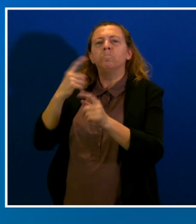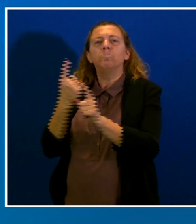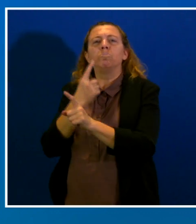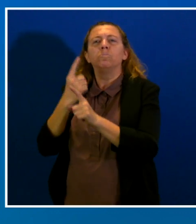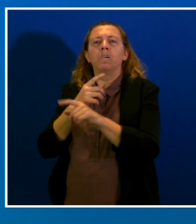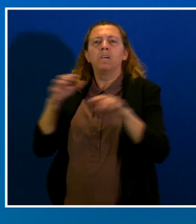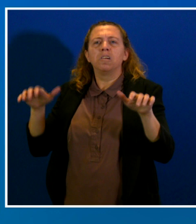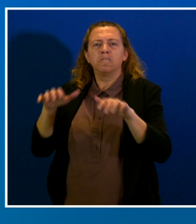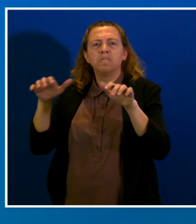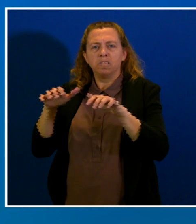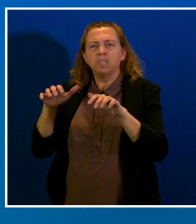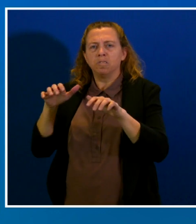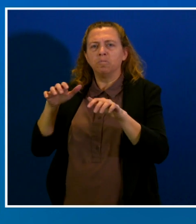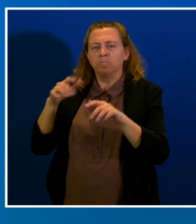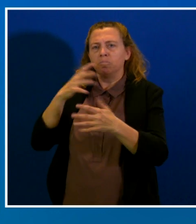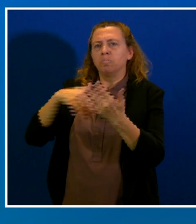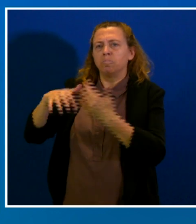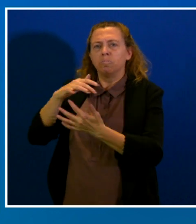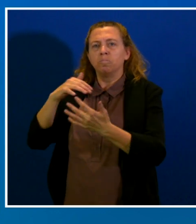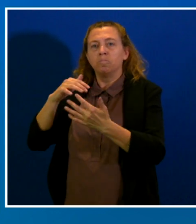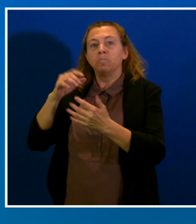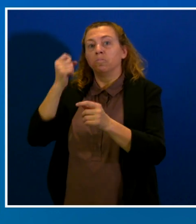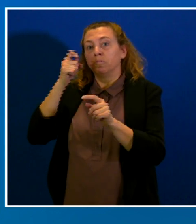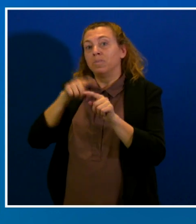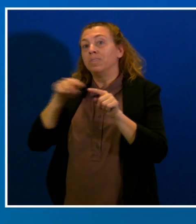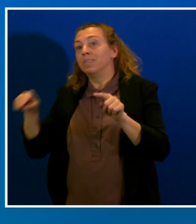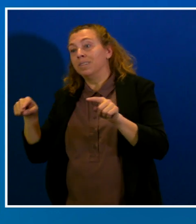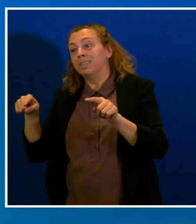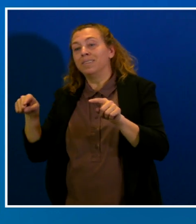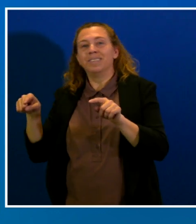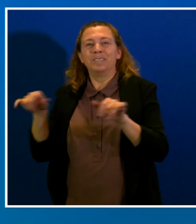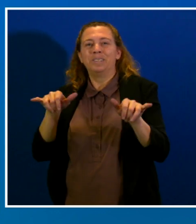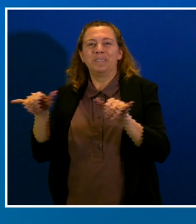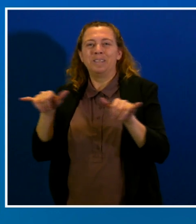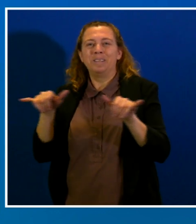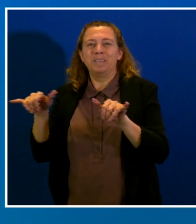This week, the CDC unveiled new guidelines for activities.